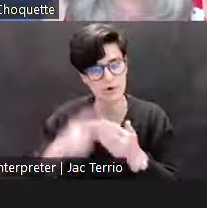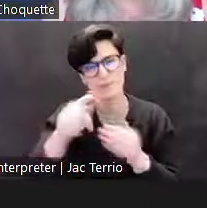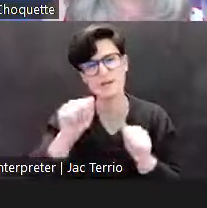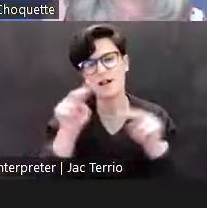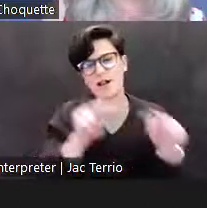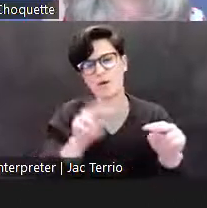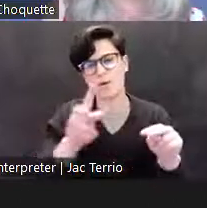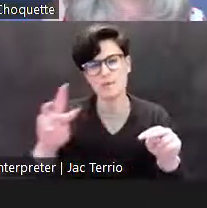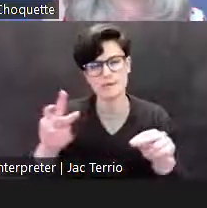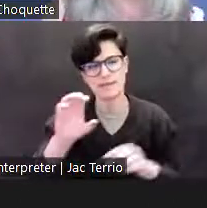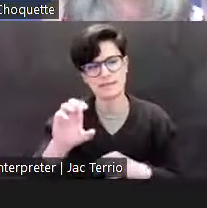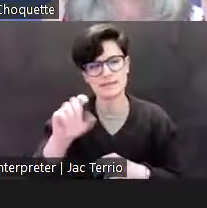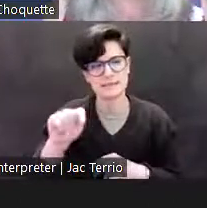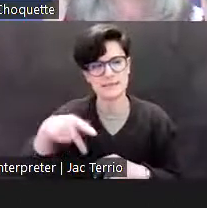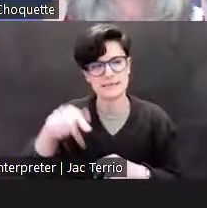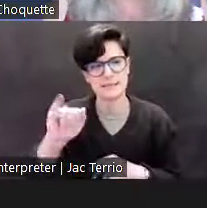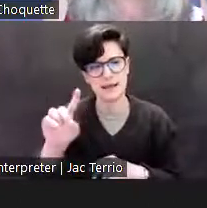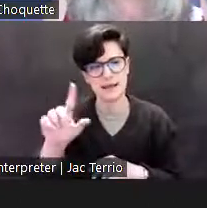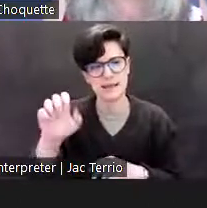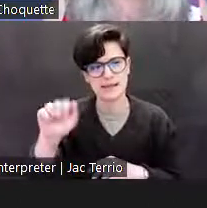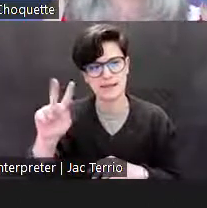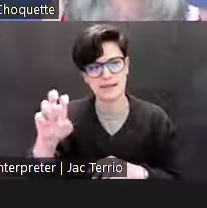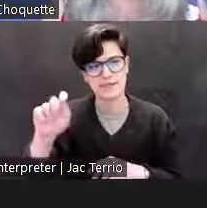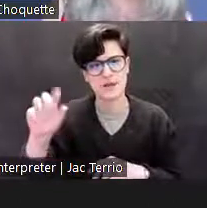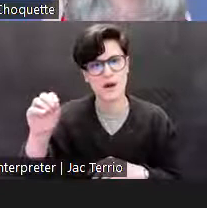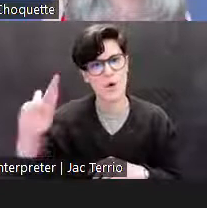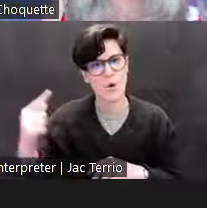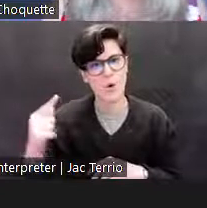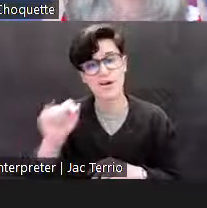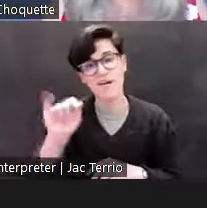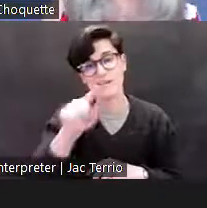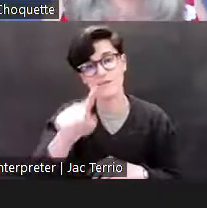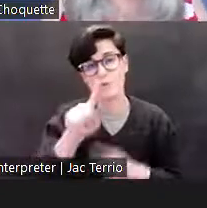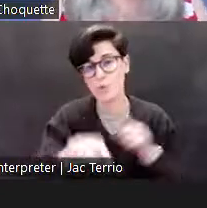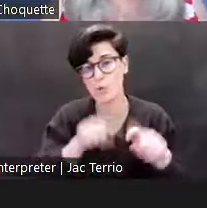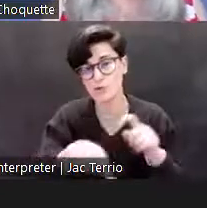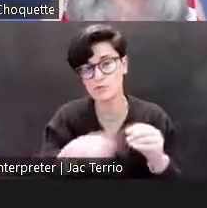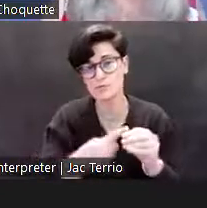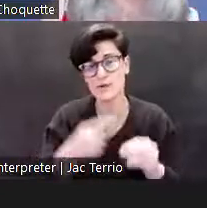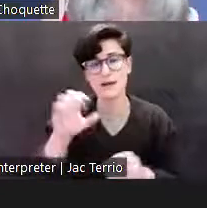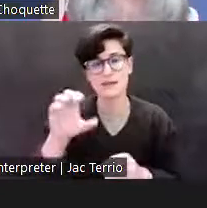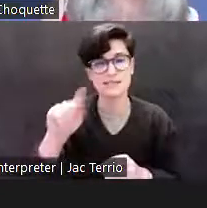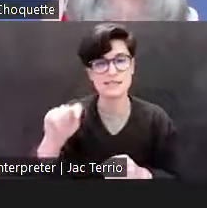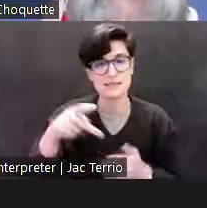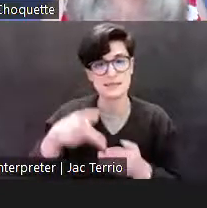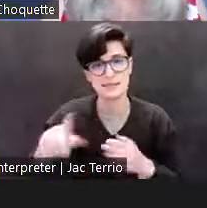15:54:17 Lead org. If you have questions about a ctp leave claim that you've already filed,